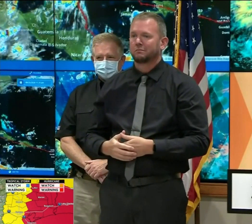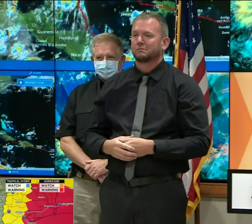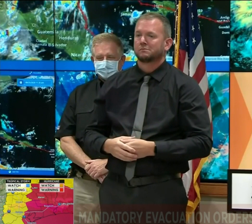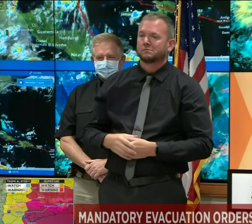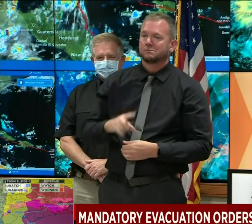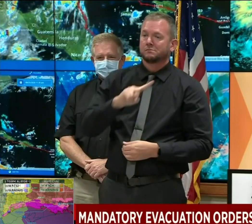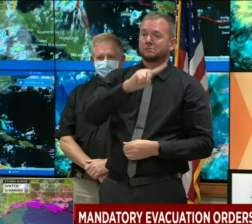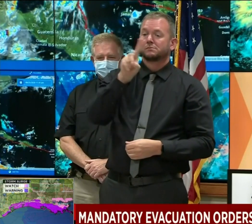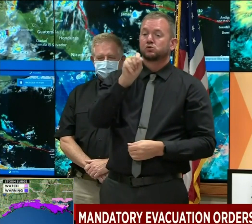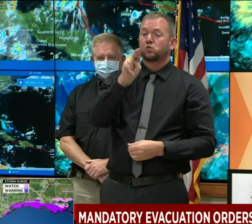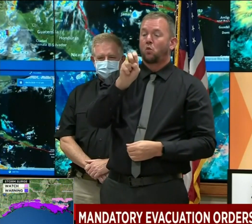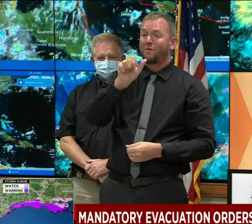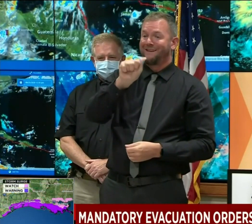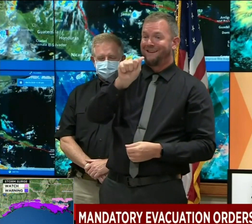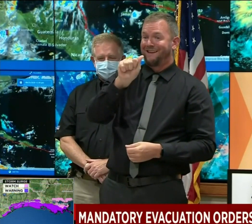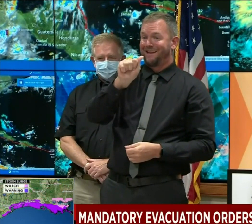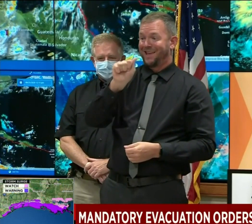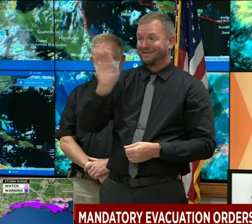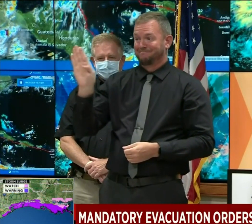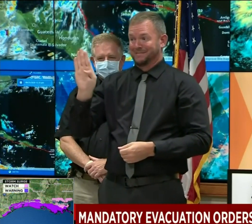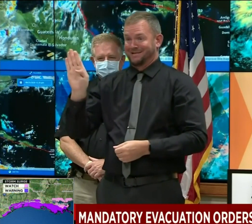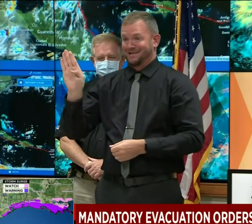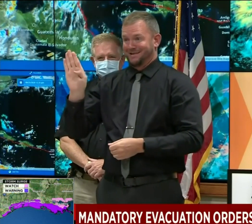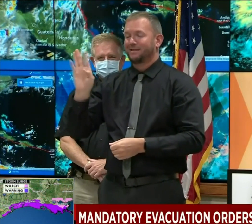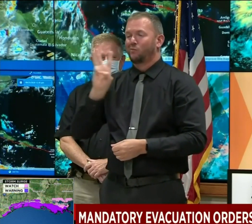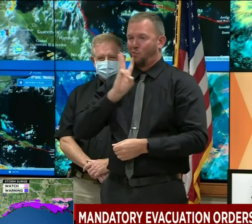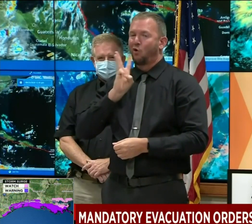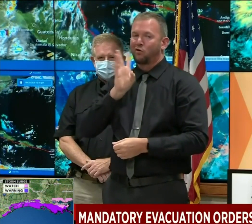voluntary evacuation orders for